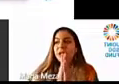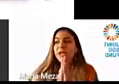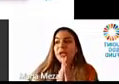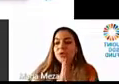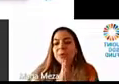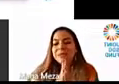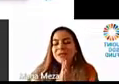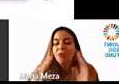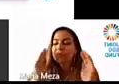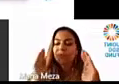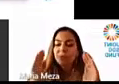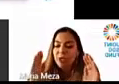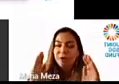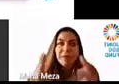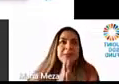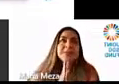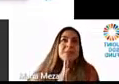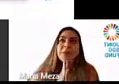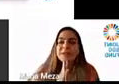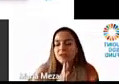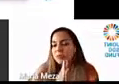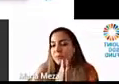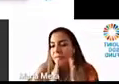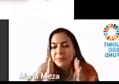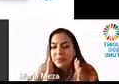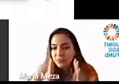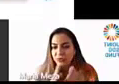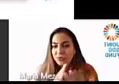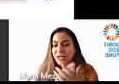correct me where it will be it is a form that can really be filled out in a few 20 minutes where